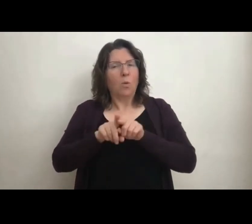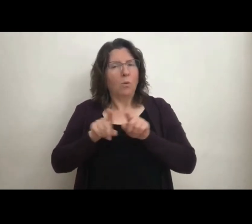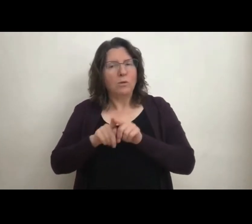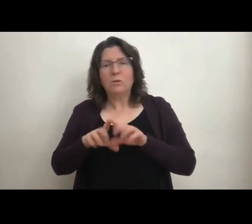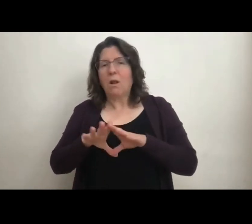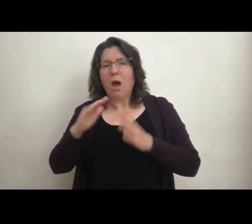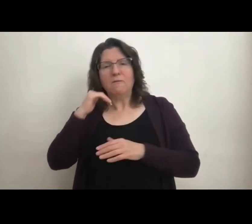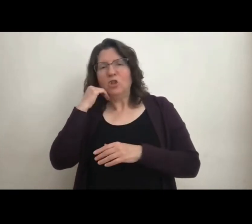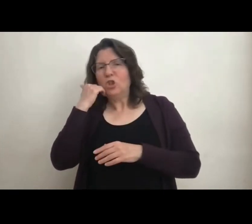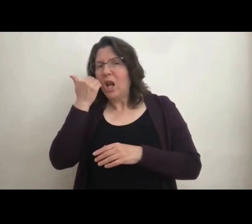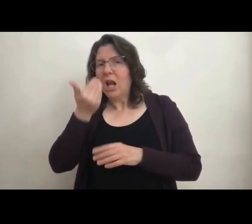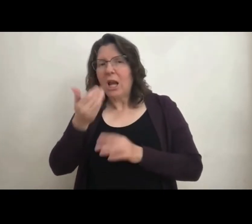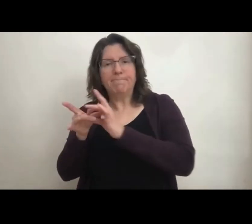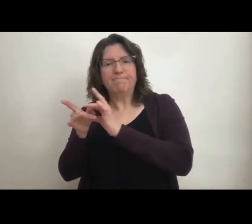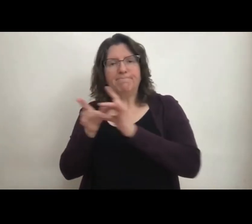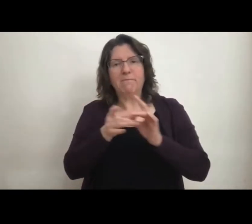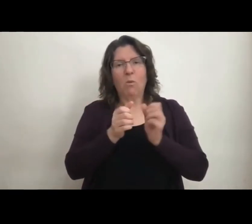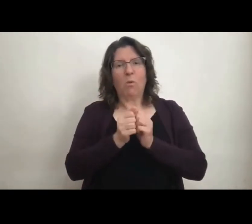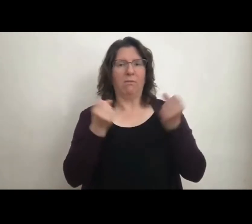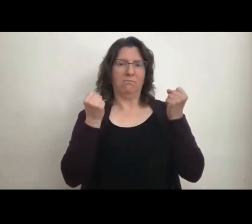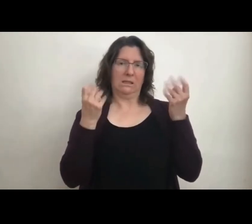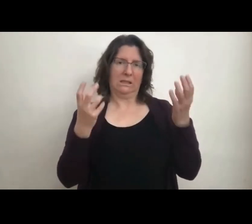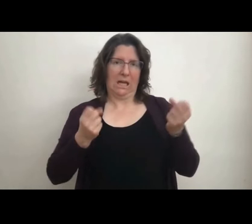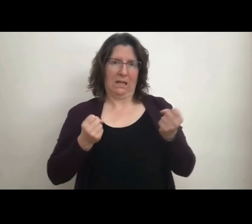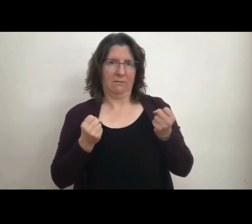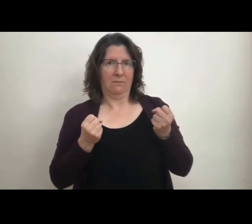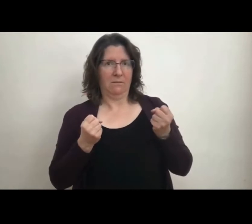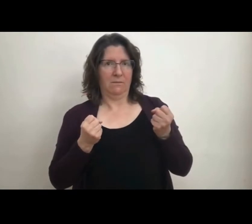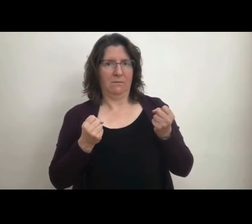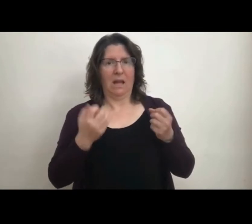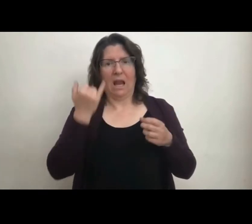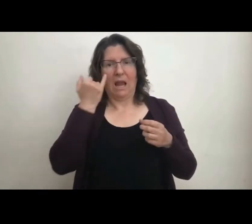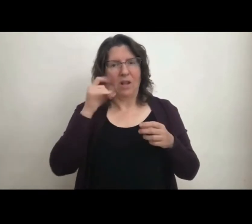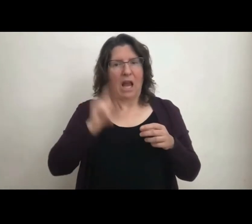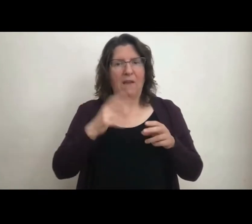For these children, there is intense shame in learning sign language.